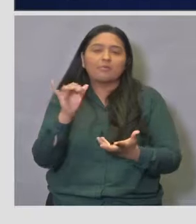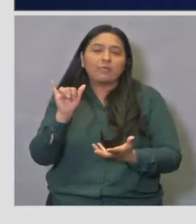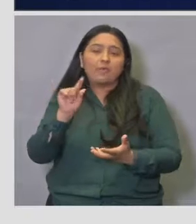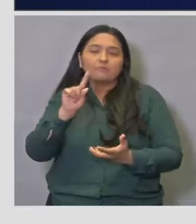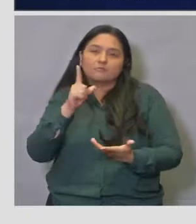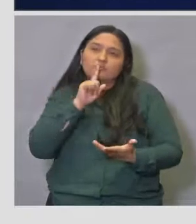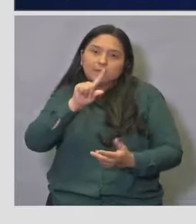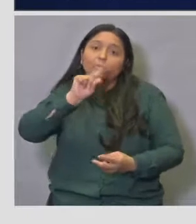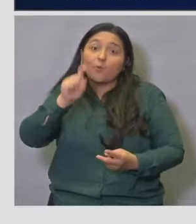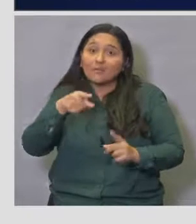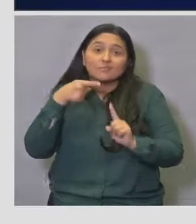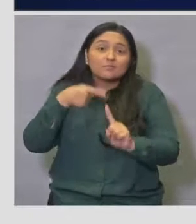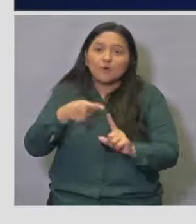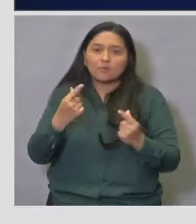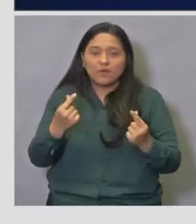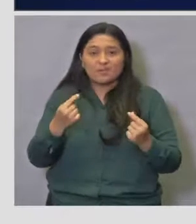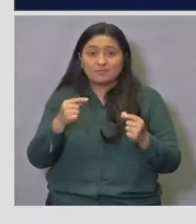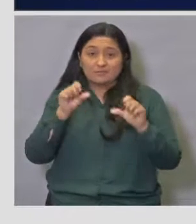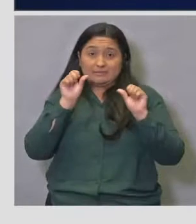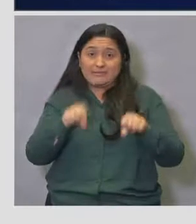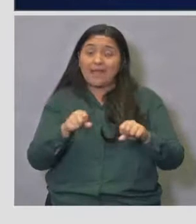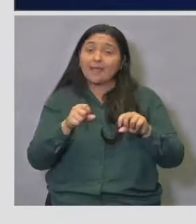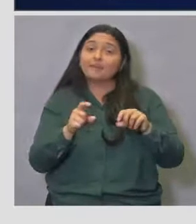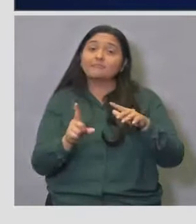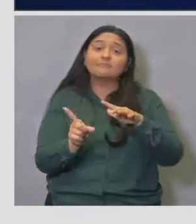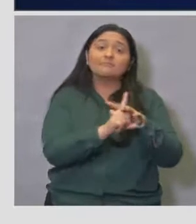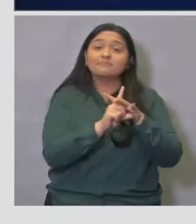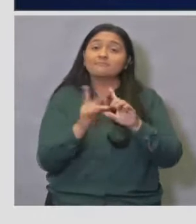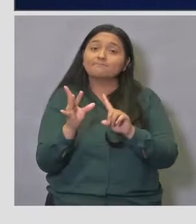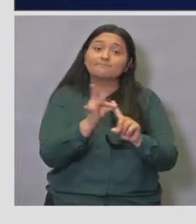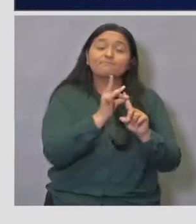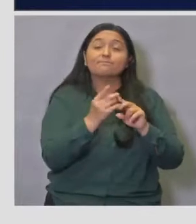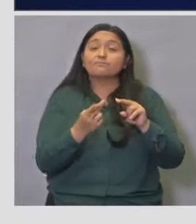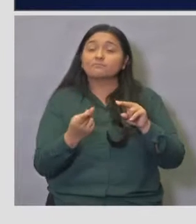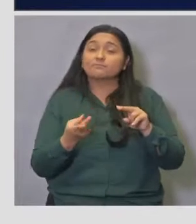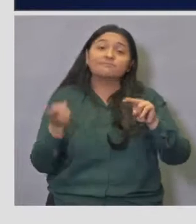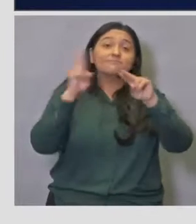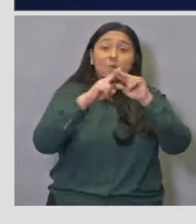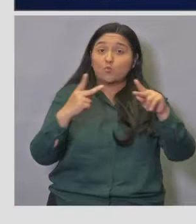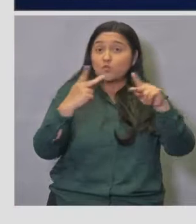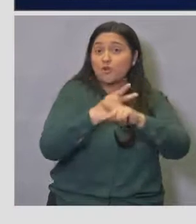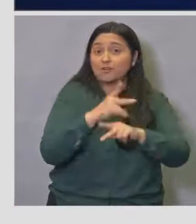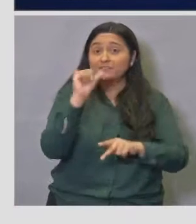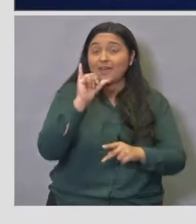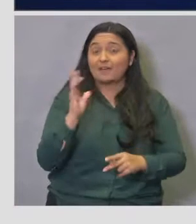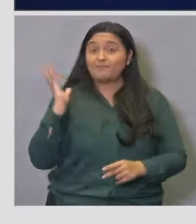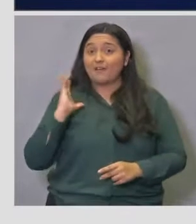SO I GUESS THE BOTTOM LINE OF